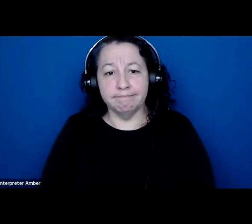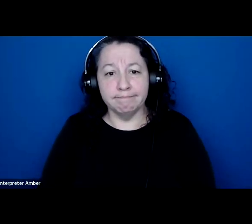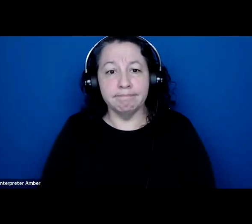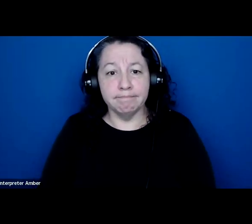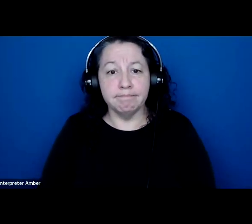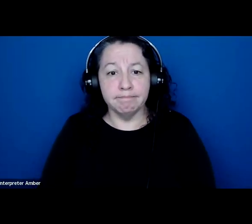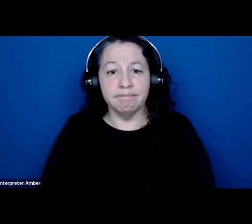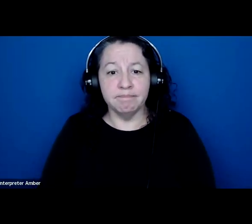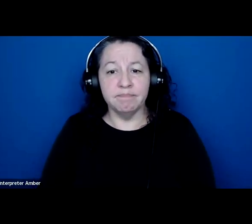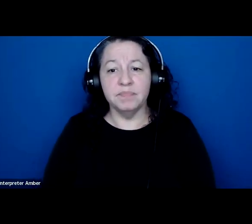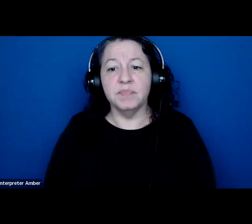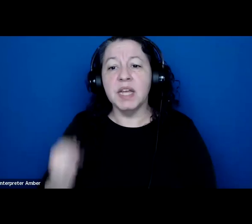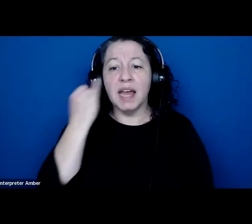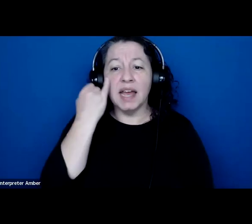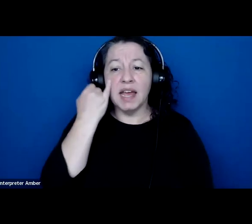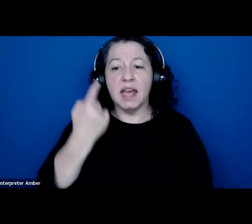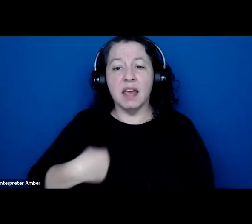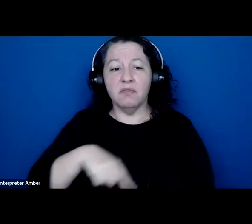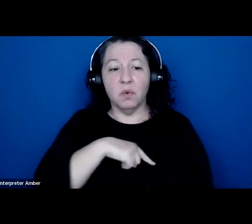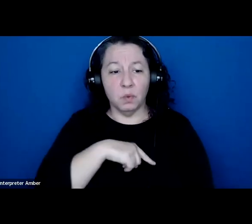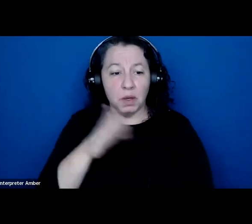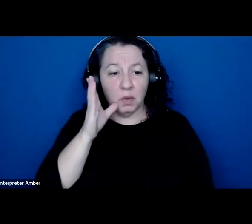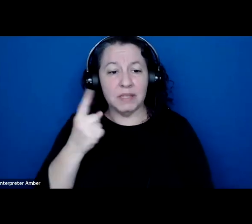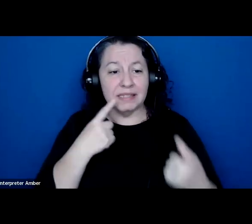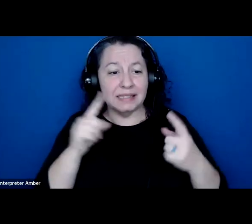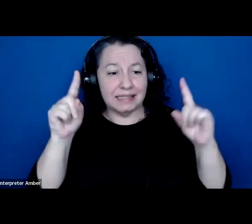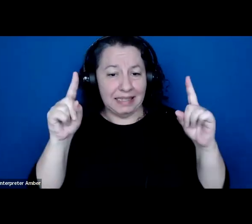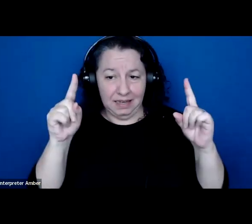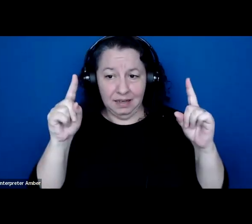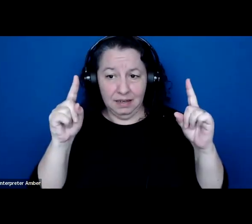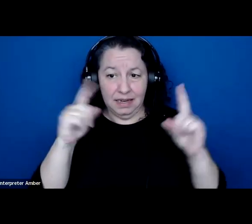If we are to achieve environmental justice, you know, a just transition, you know,